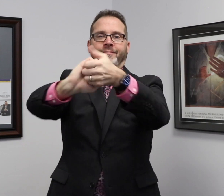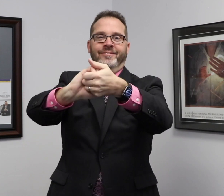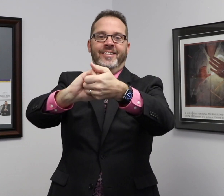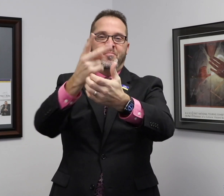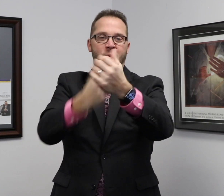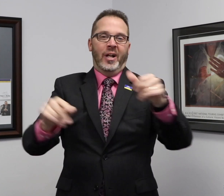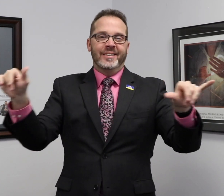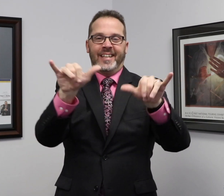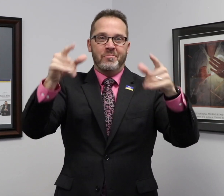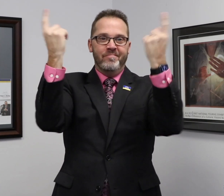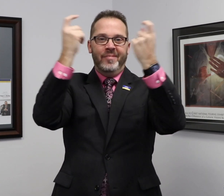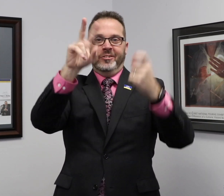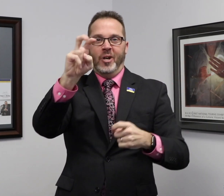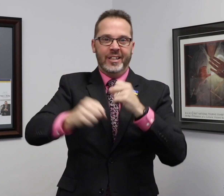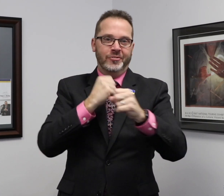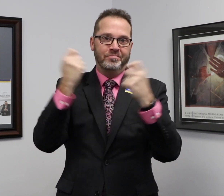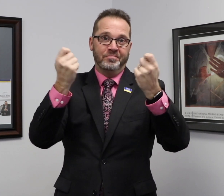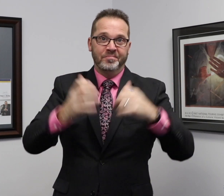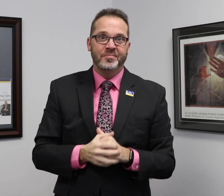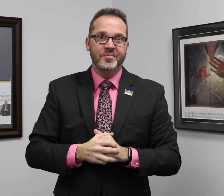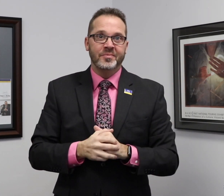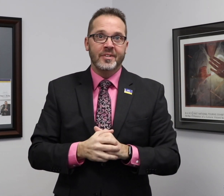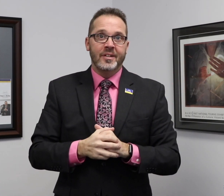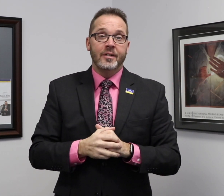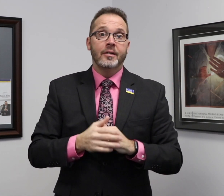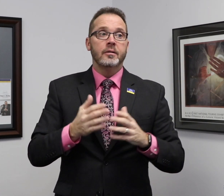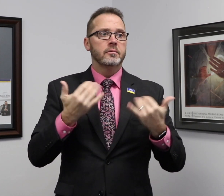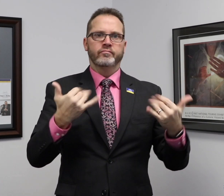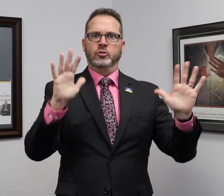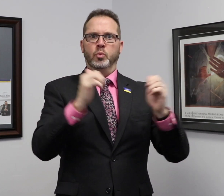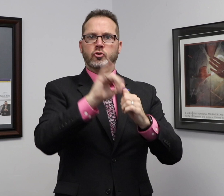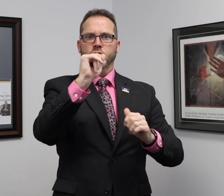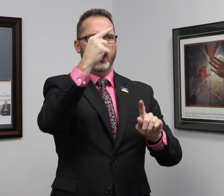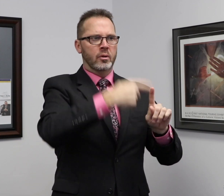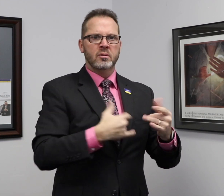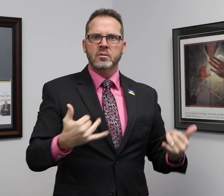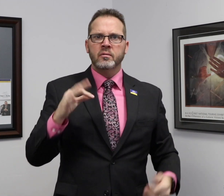but they are two distinct events. That was a lot for the month of